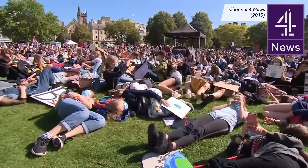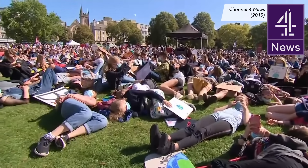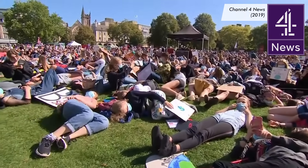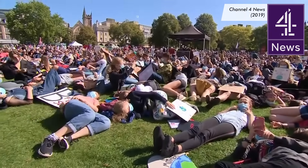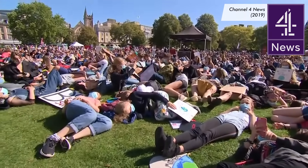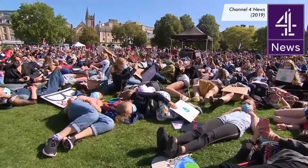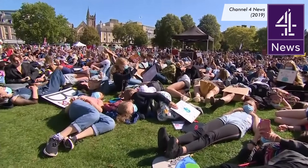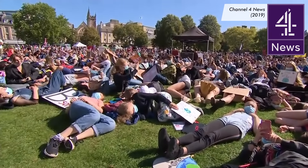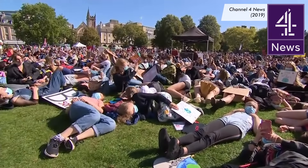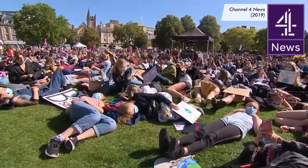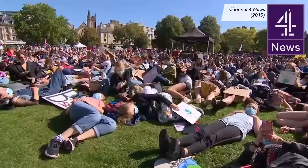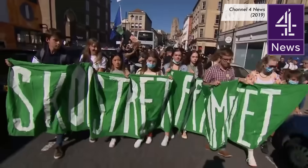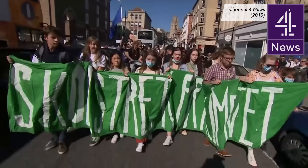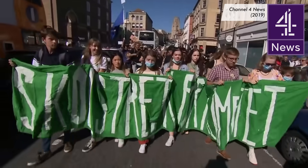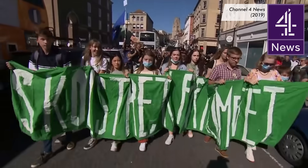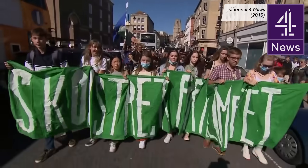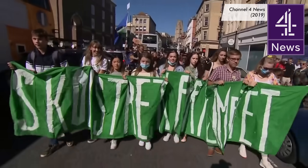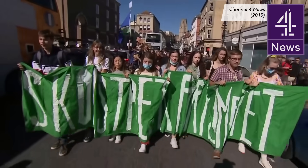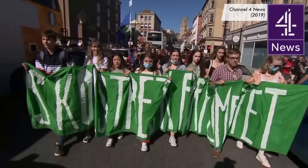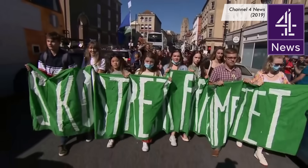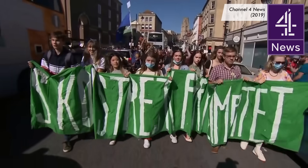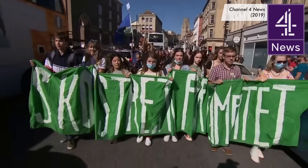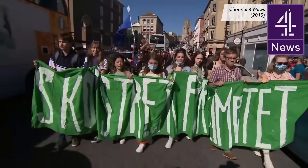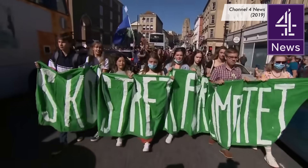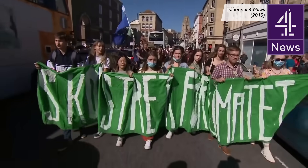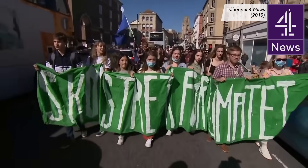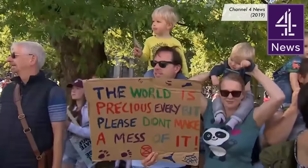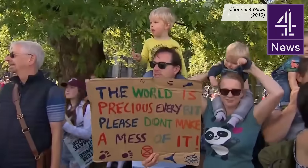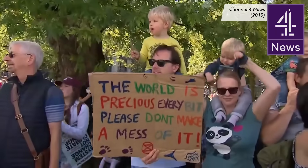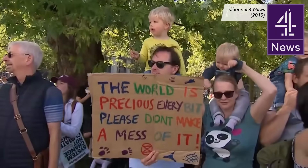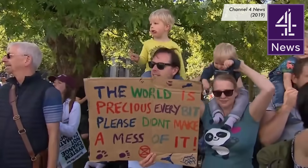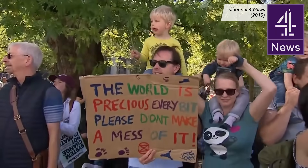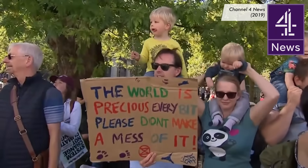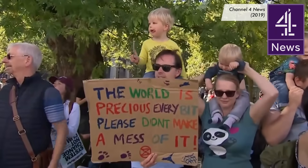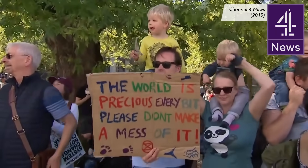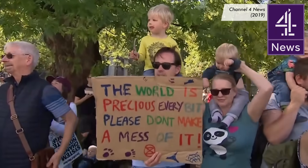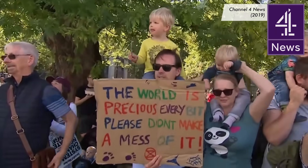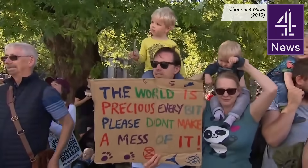and the environmental movements -- are things that matter to *us*. They motivate humans to action.